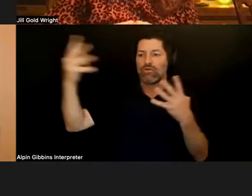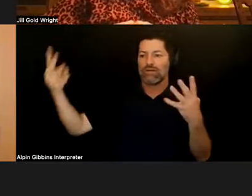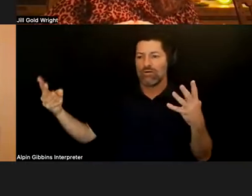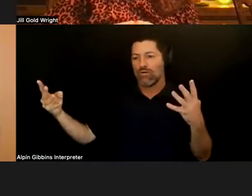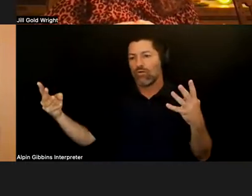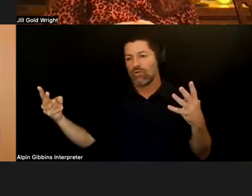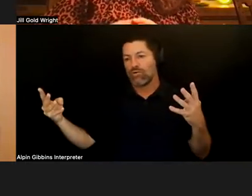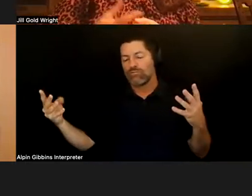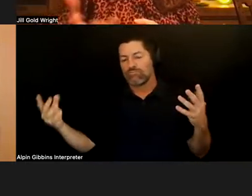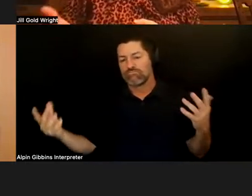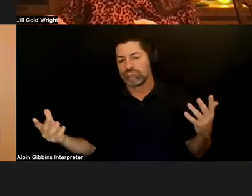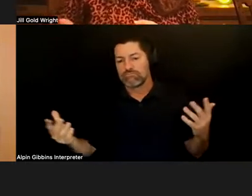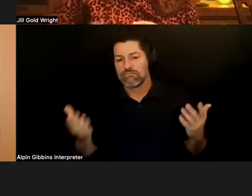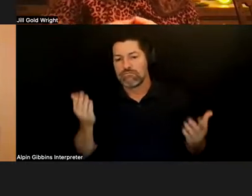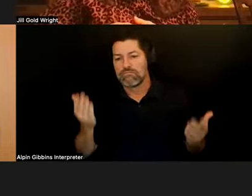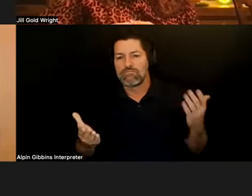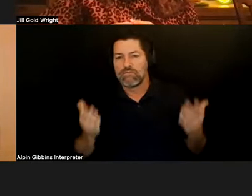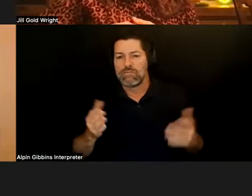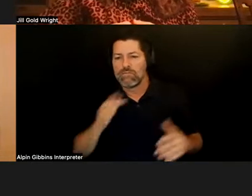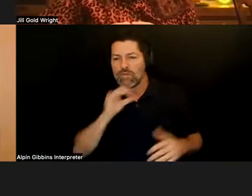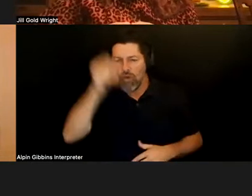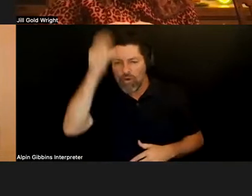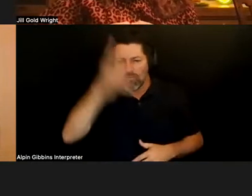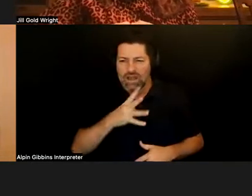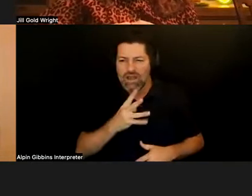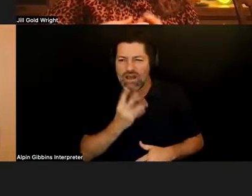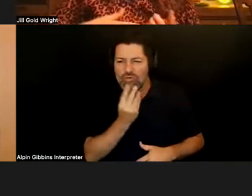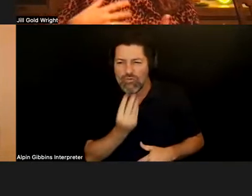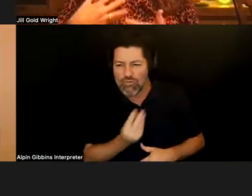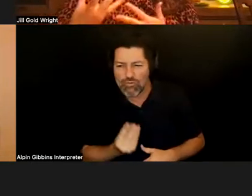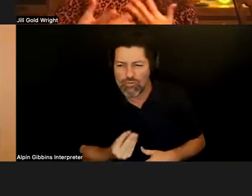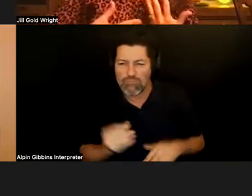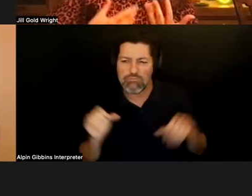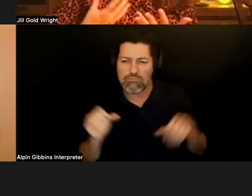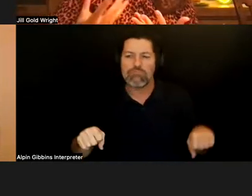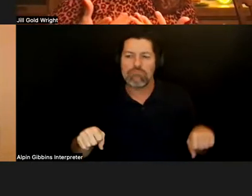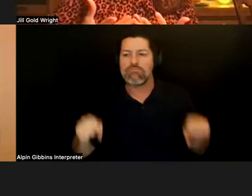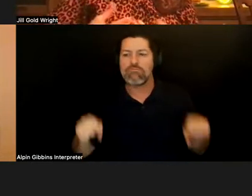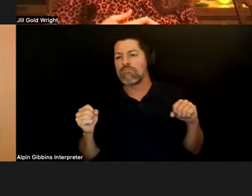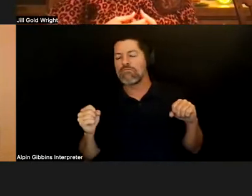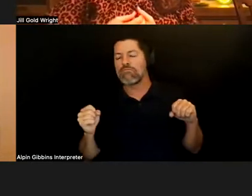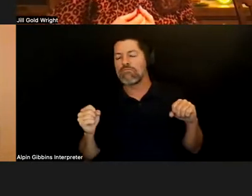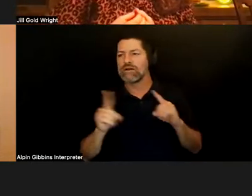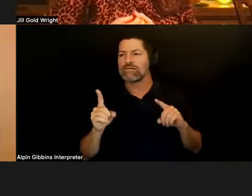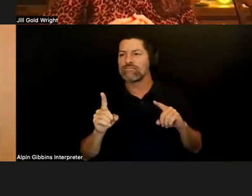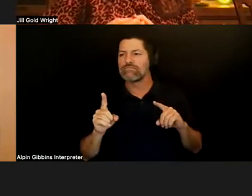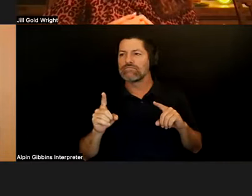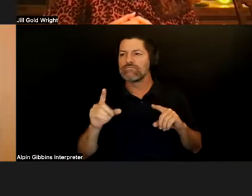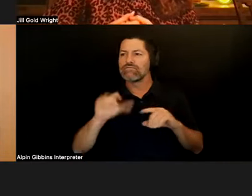20:28:27 maybe an old man with a white beard right but There's really no, no depiction,